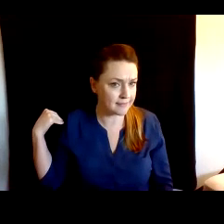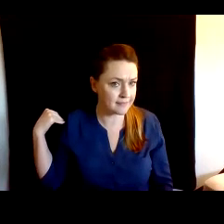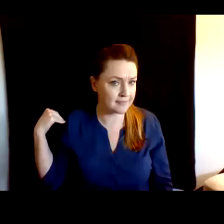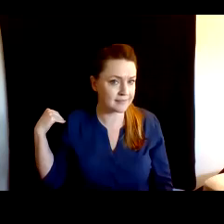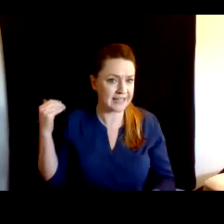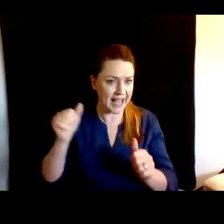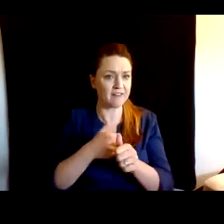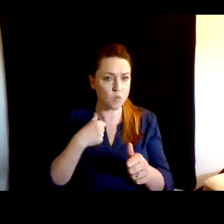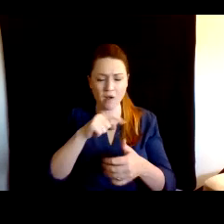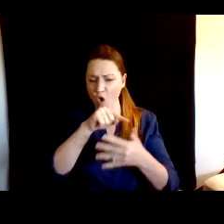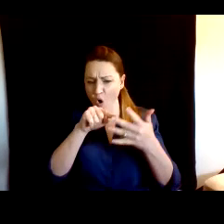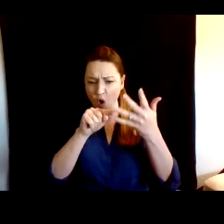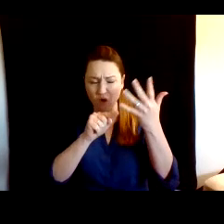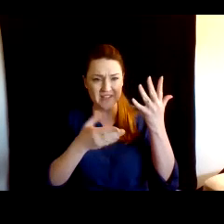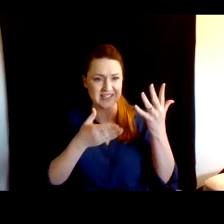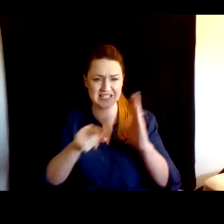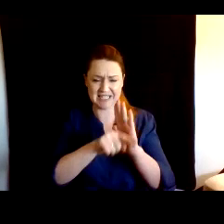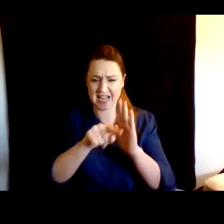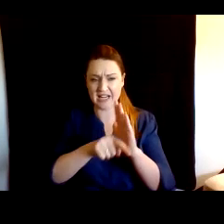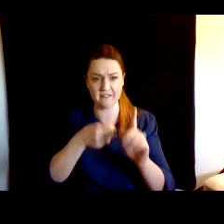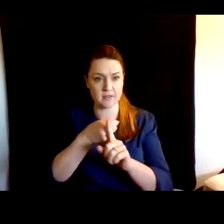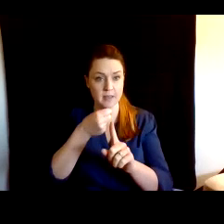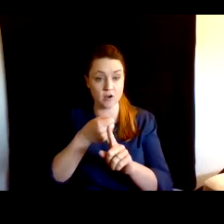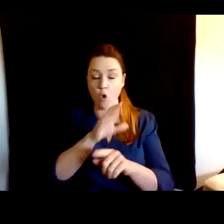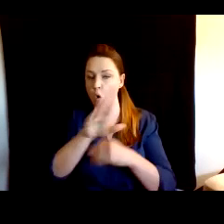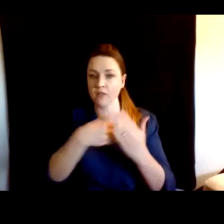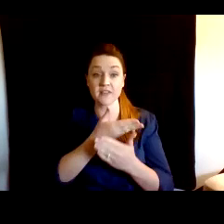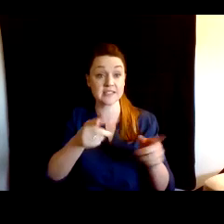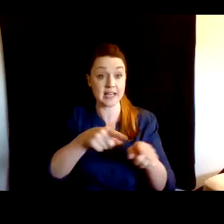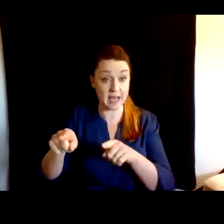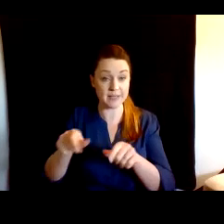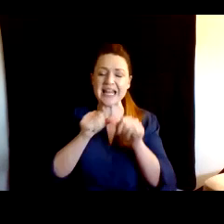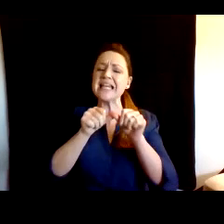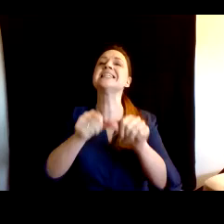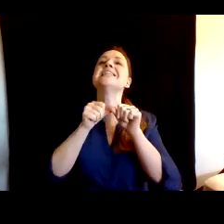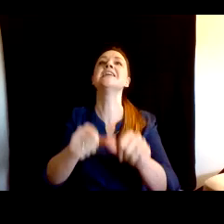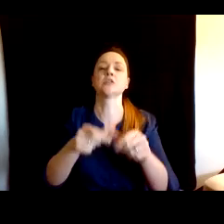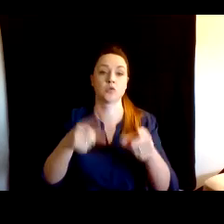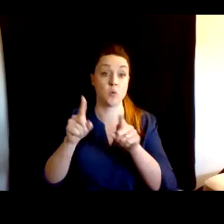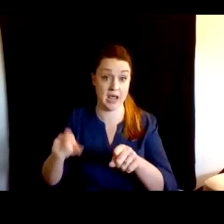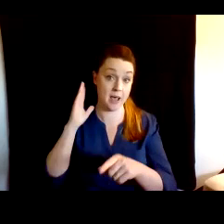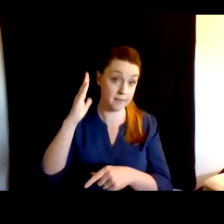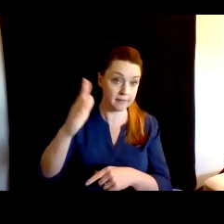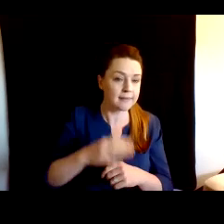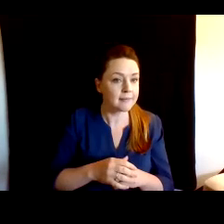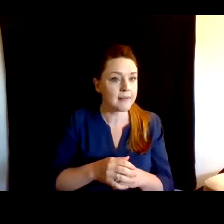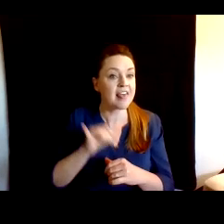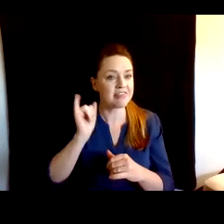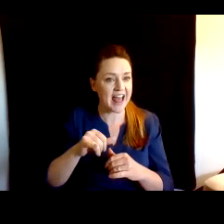And yet all of these things have happened or continue to happen. And that is a form of structural violence. So let me just give you another example.